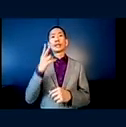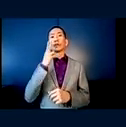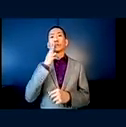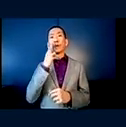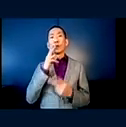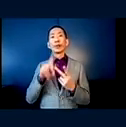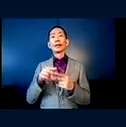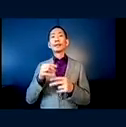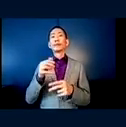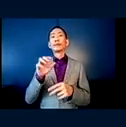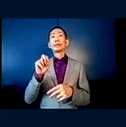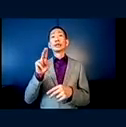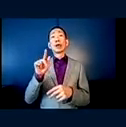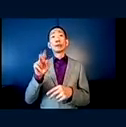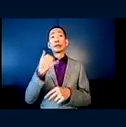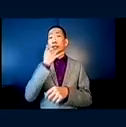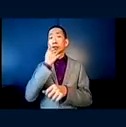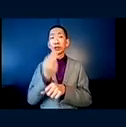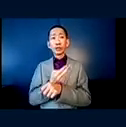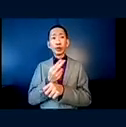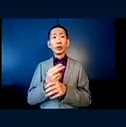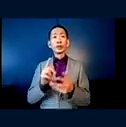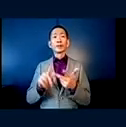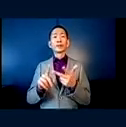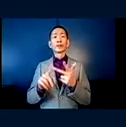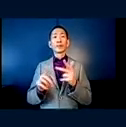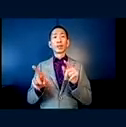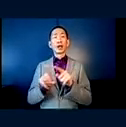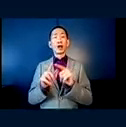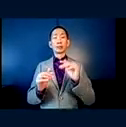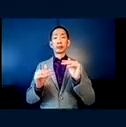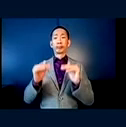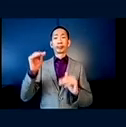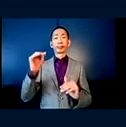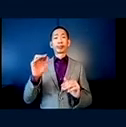BEHAVIORAL RISK FACTORS LIKE SMOKING AND SUBSTANCE ABUSE AND